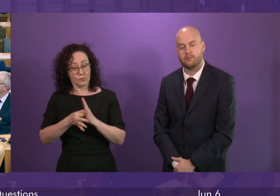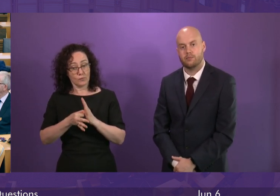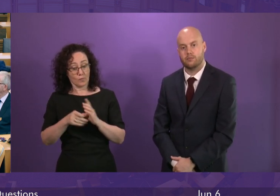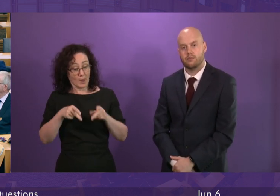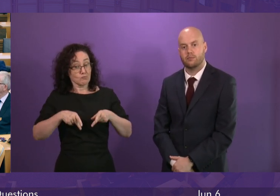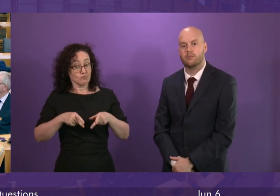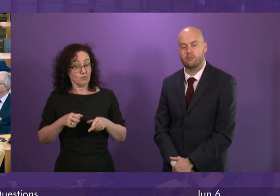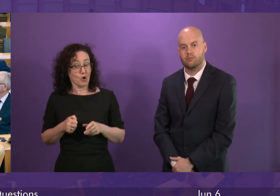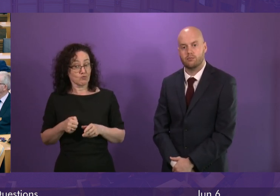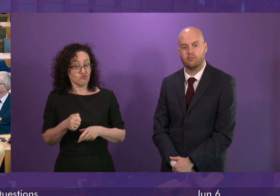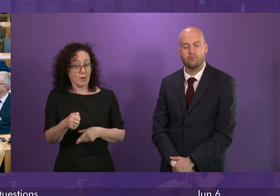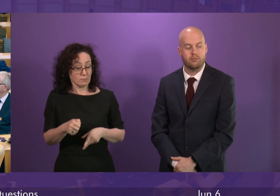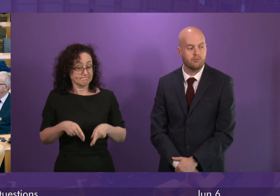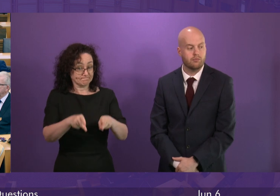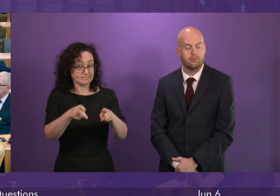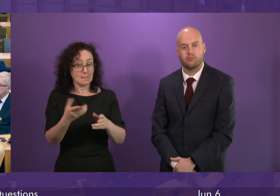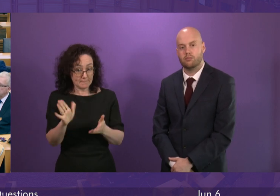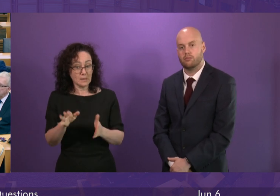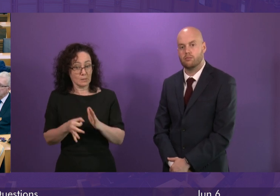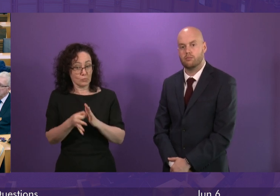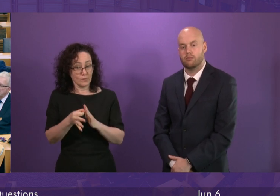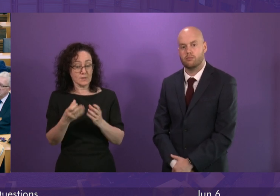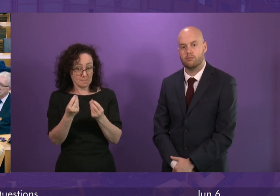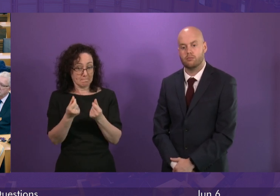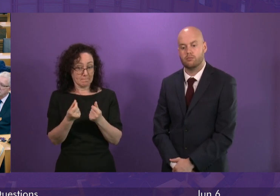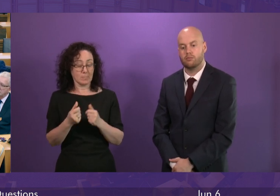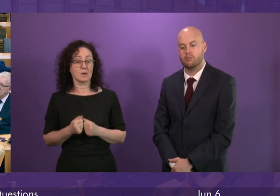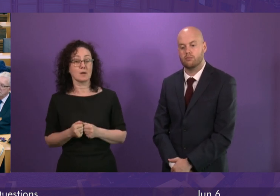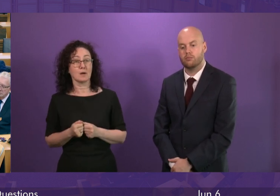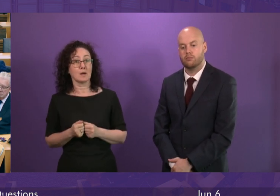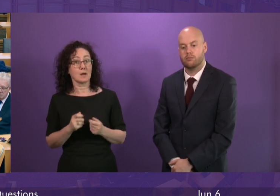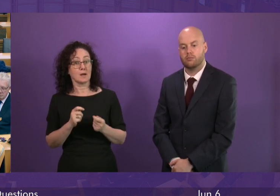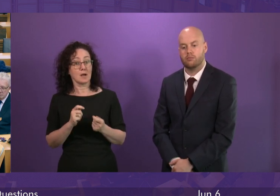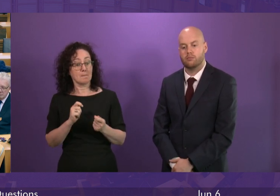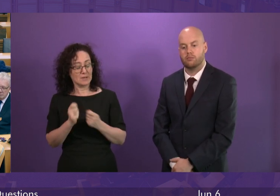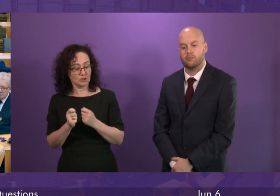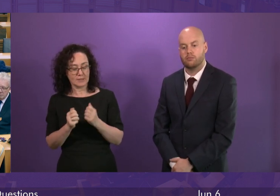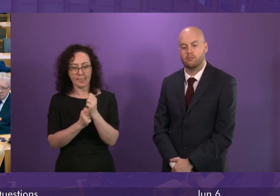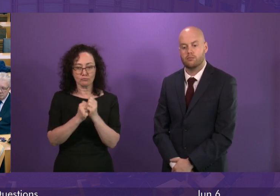as we speak, and structural change has already been undertaken on the line to ensure that